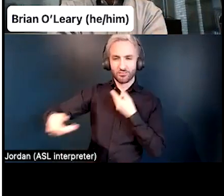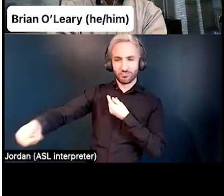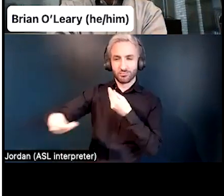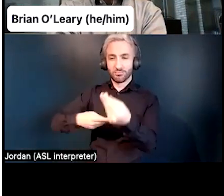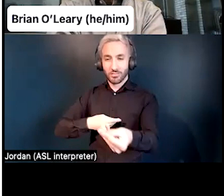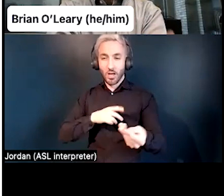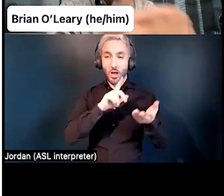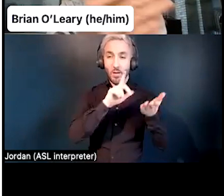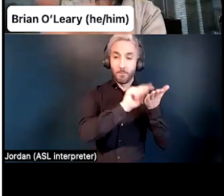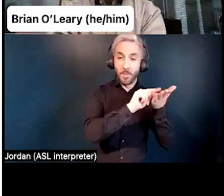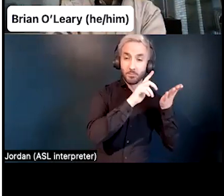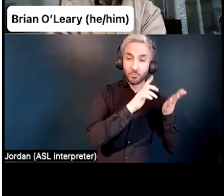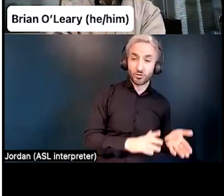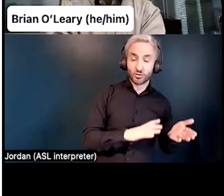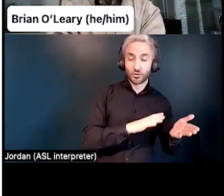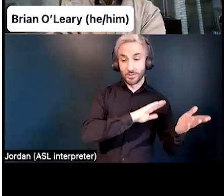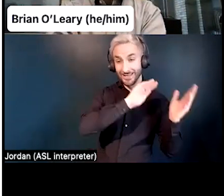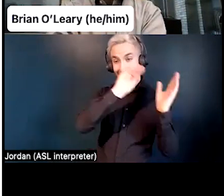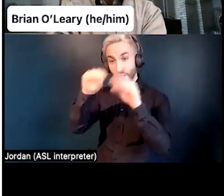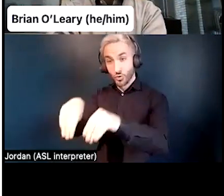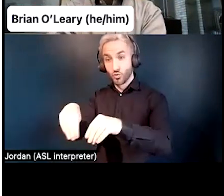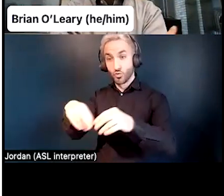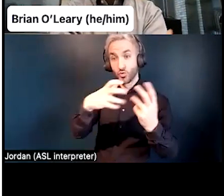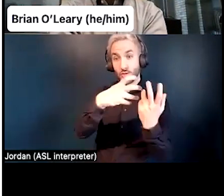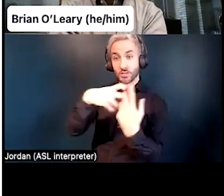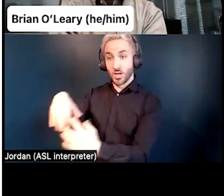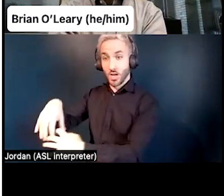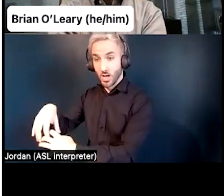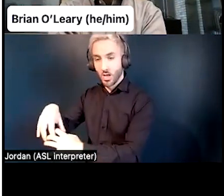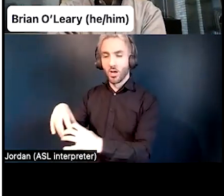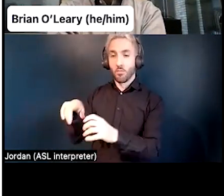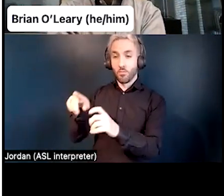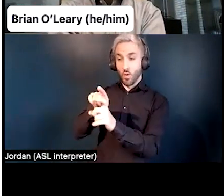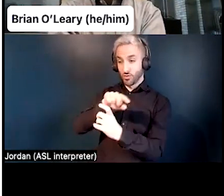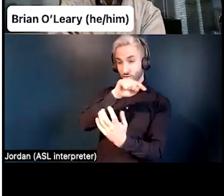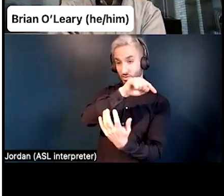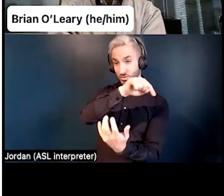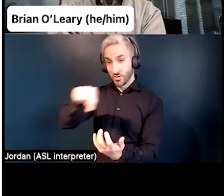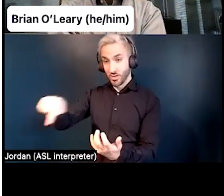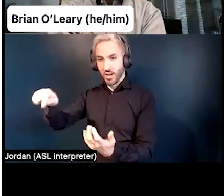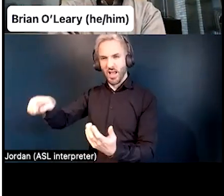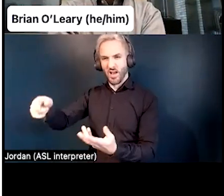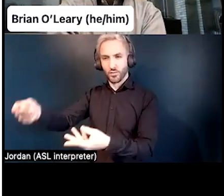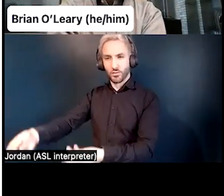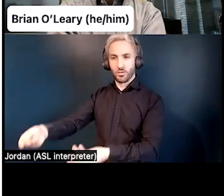out into the supply chain, but other elements of supply chain, particularly retailers getting